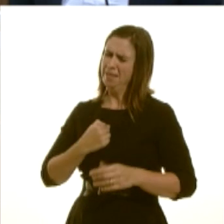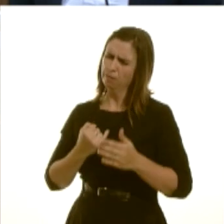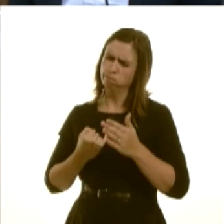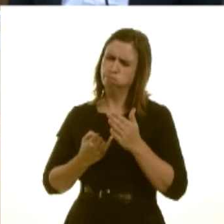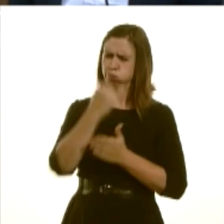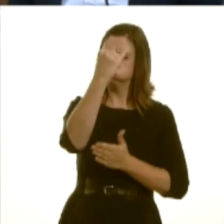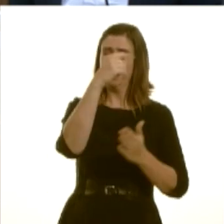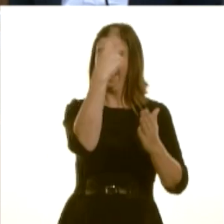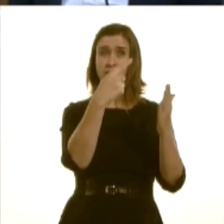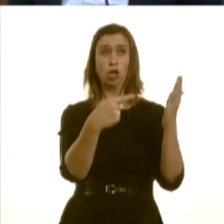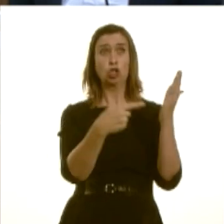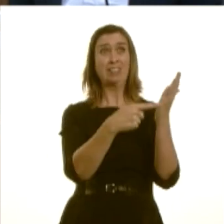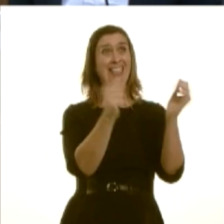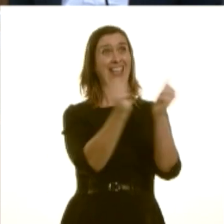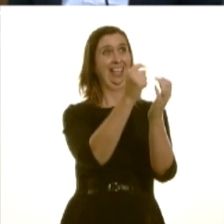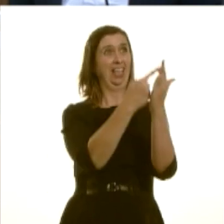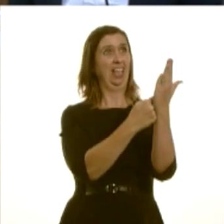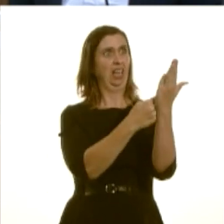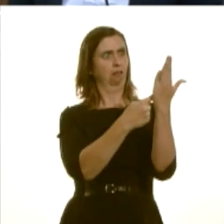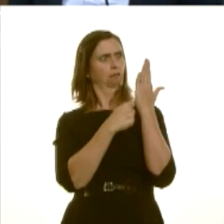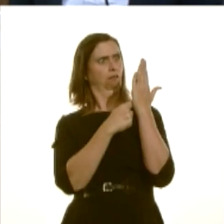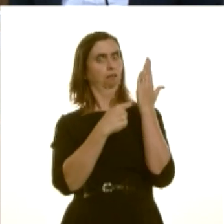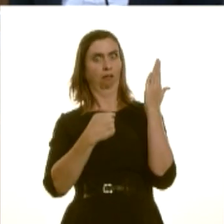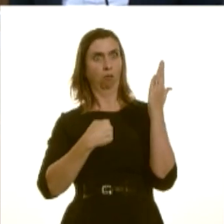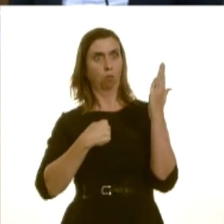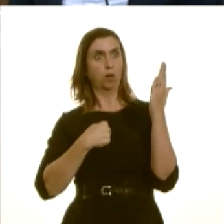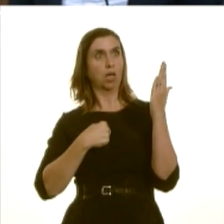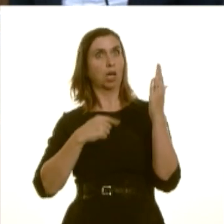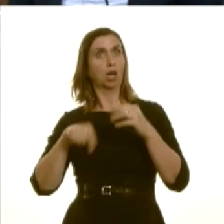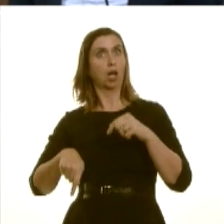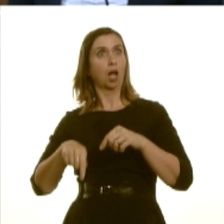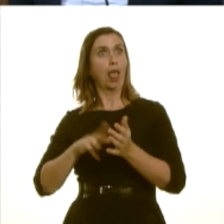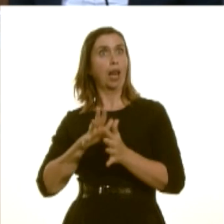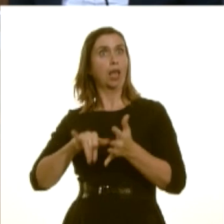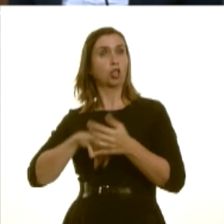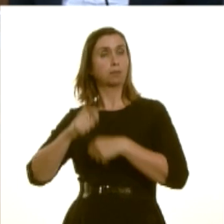treaty that would put us in a position of being unable to defend the Welsh NHS. We are